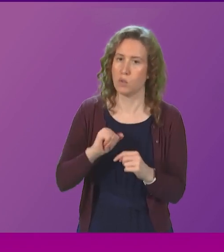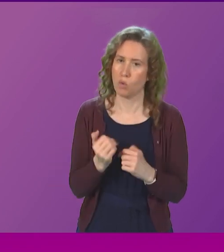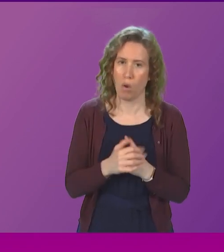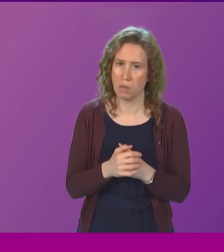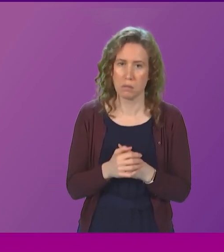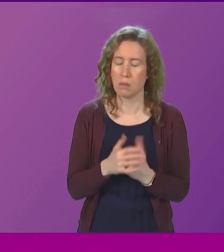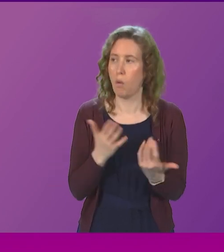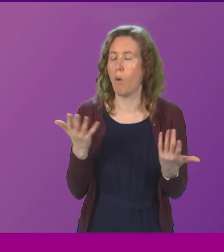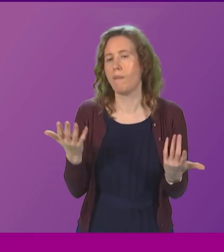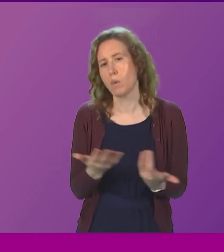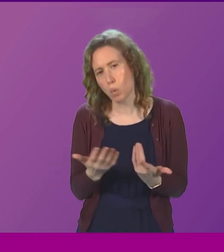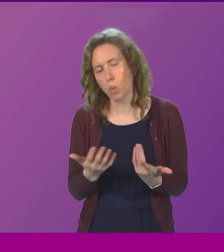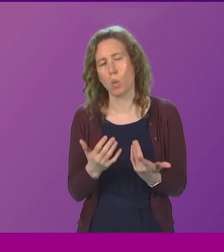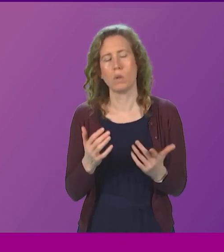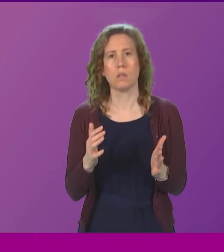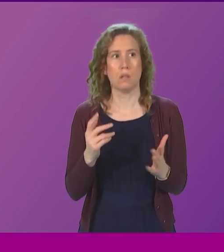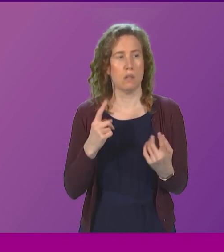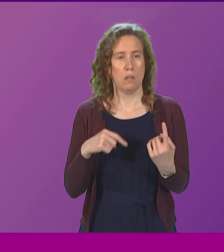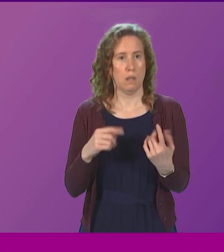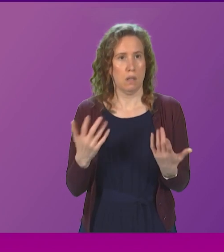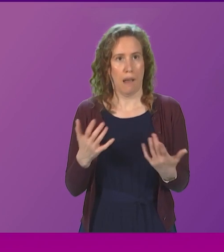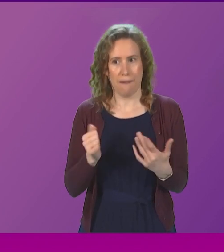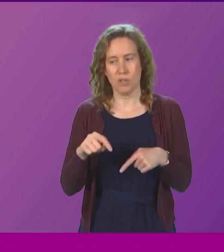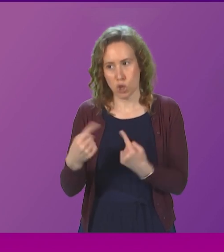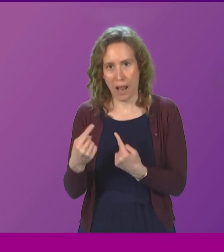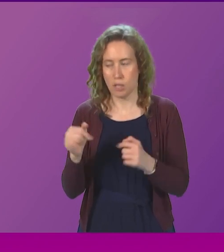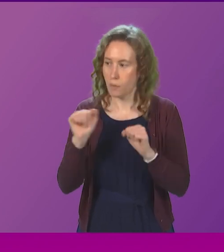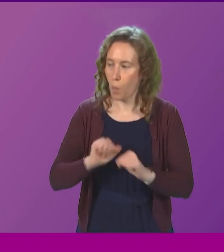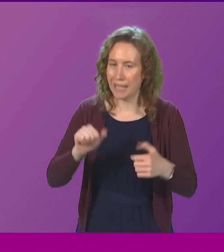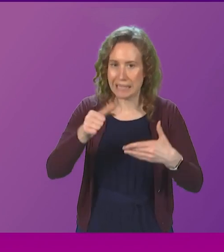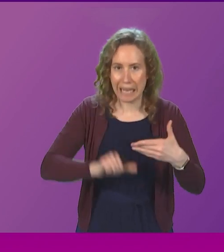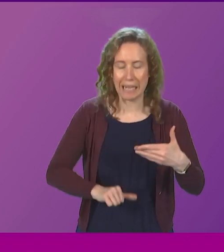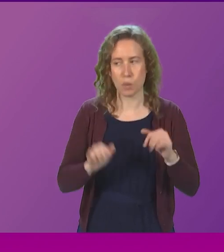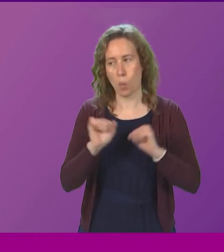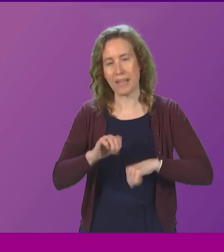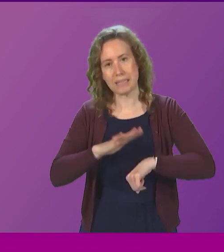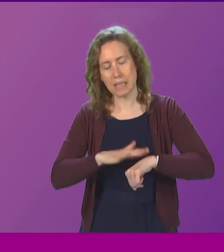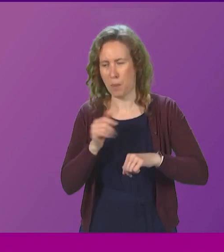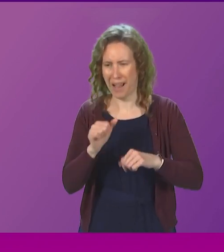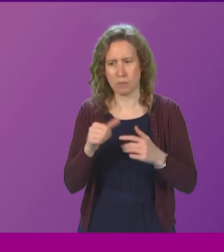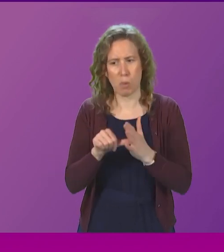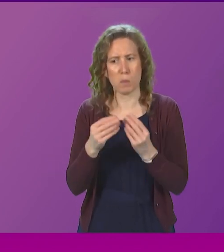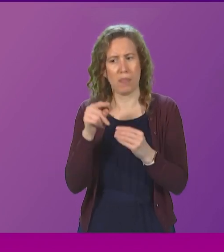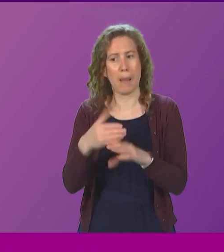Of course, we had challenges with our waiting times pre-pandemic, but there is no doubt